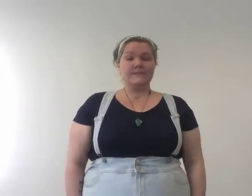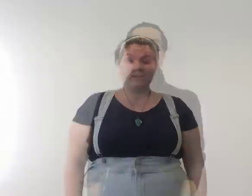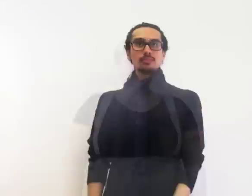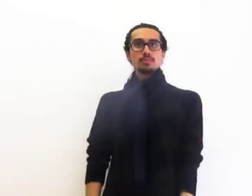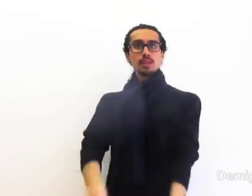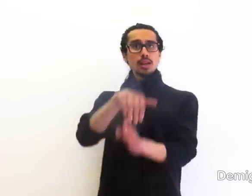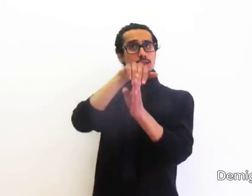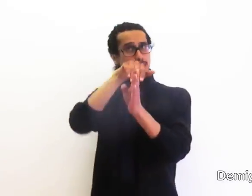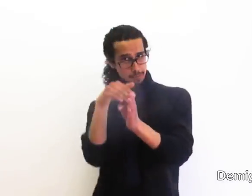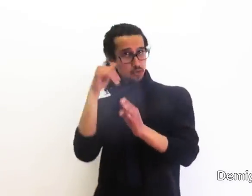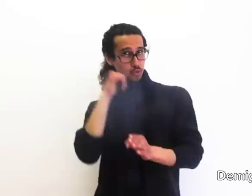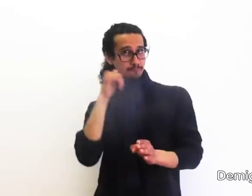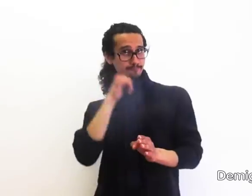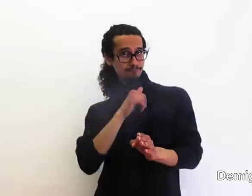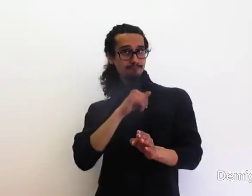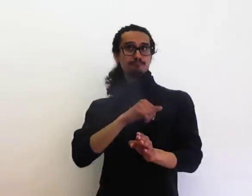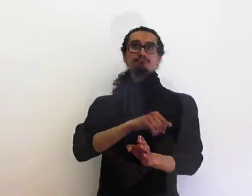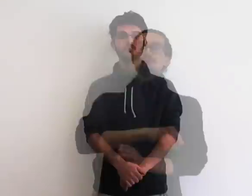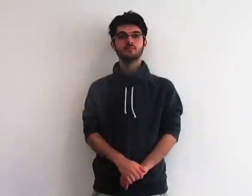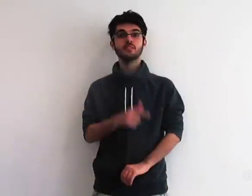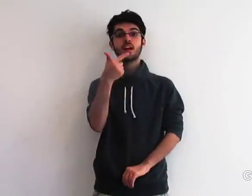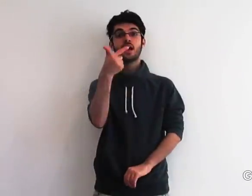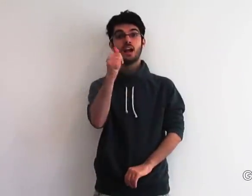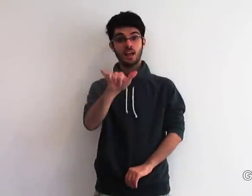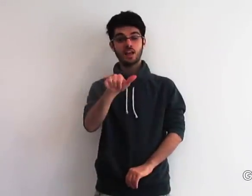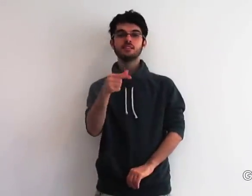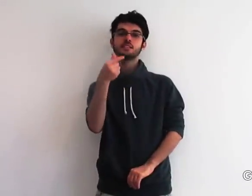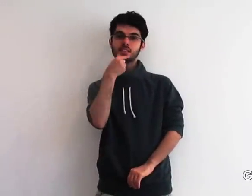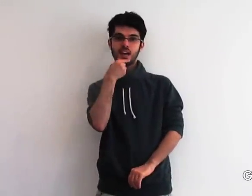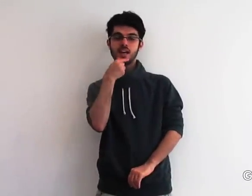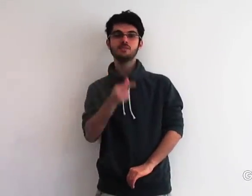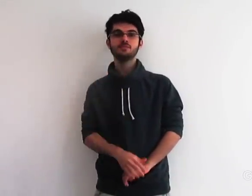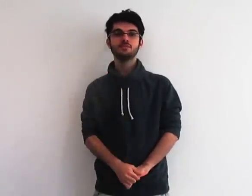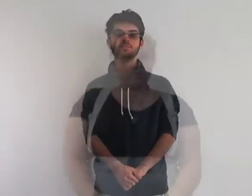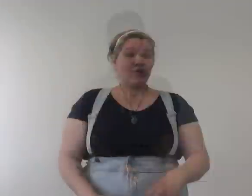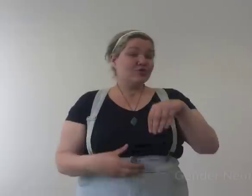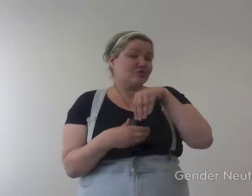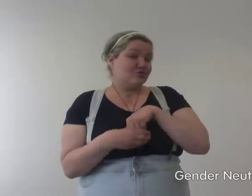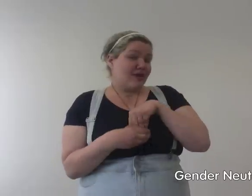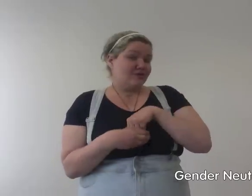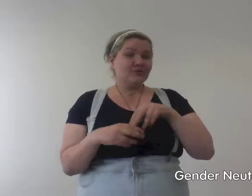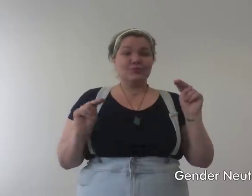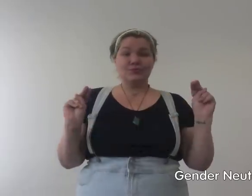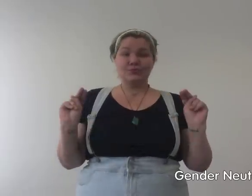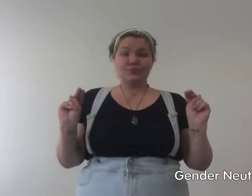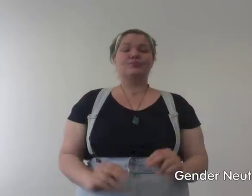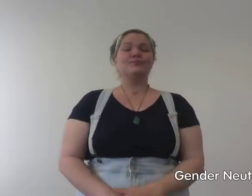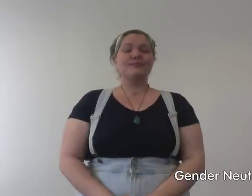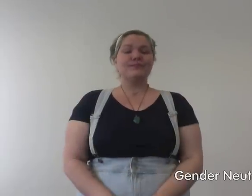DEMIGIRL GAY GENDER NEUTRAL